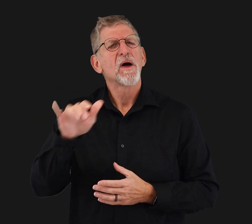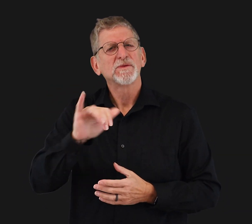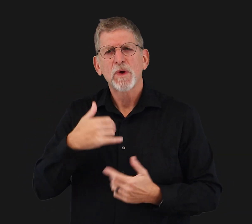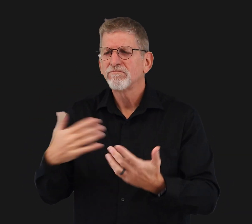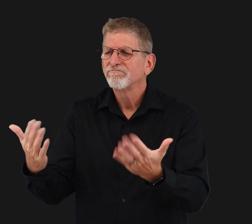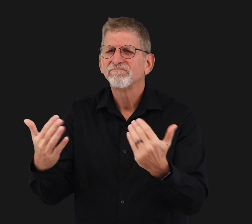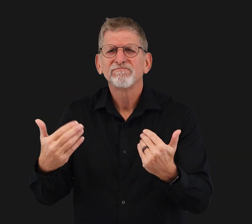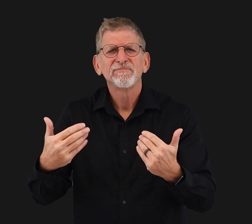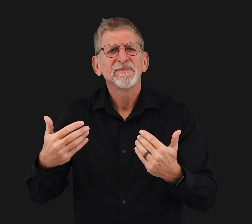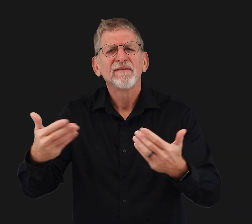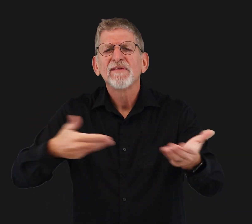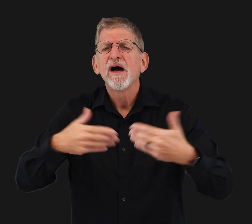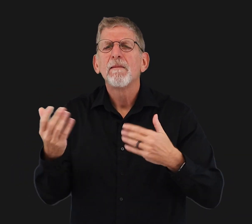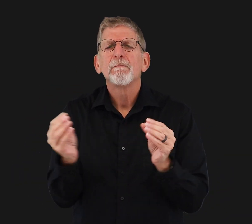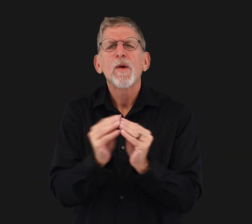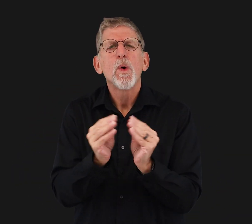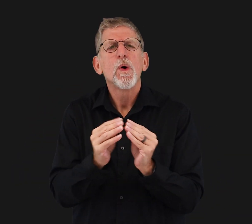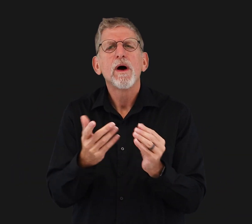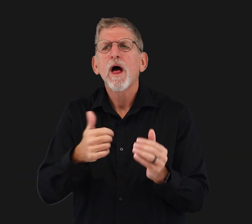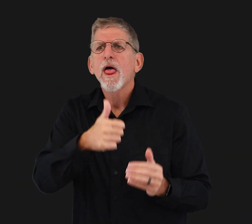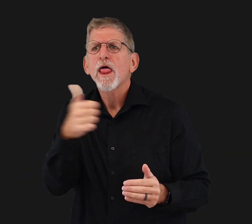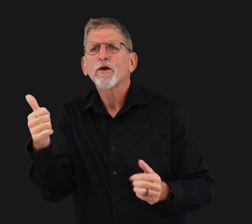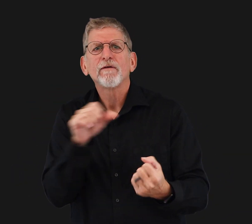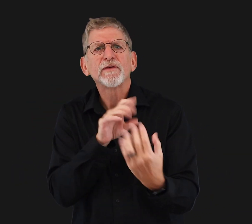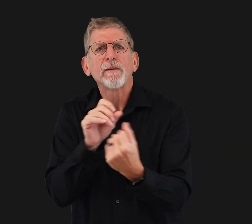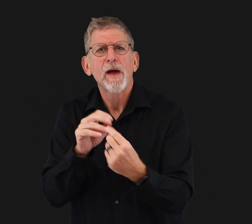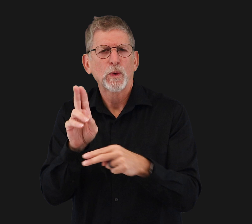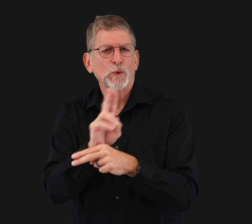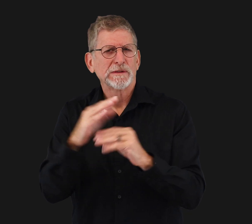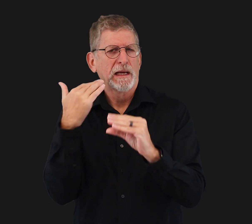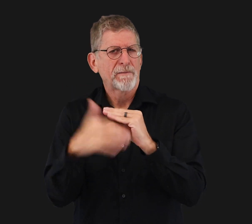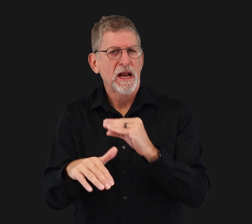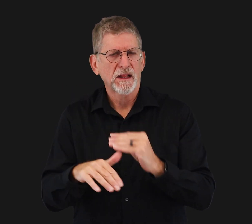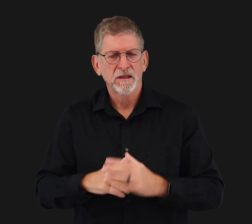We also invited additional feedback by email.